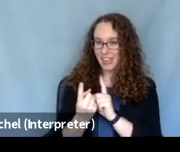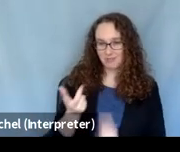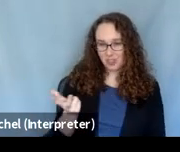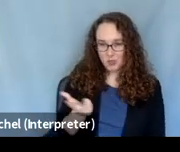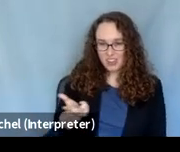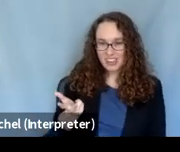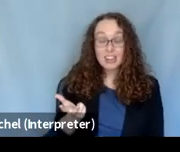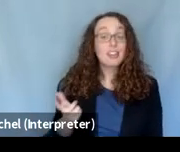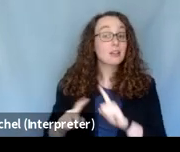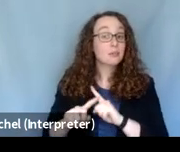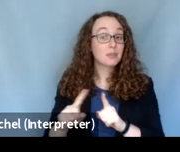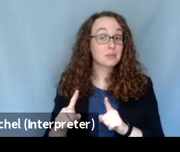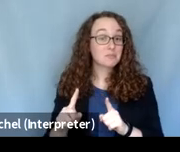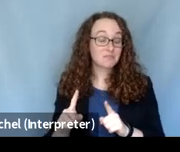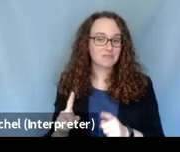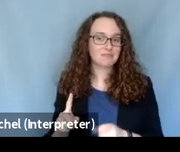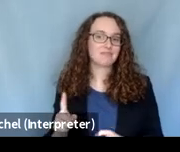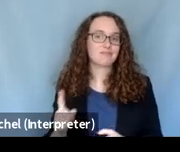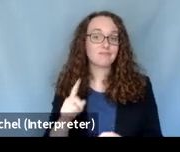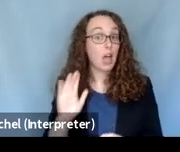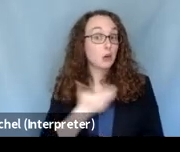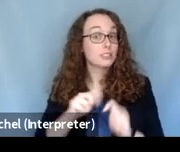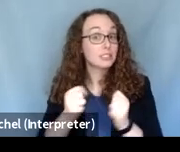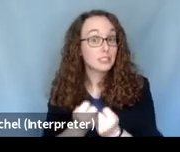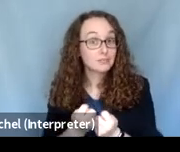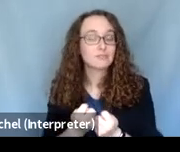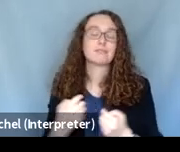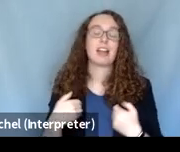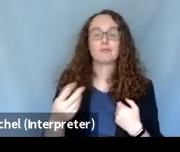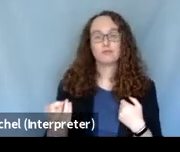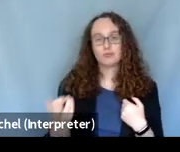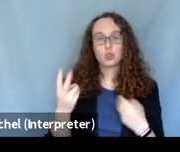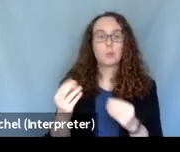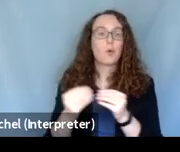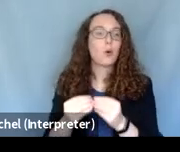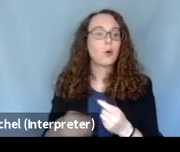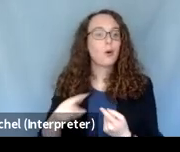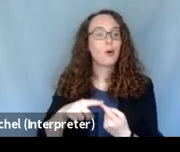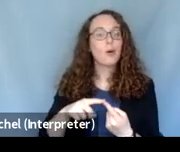two more team members. The first one is Mr. Martin Herb, he is our Office